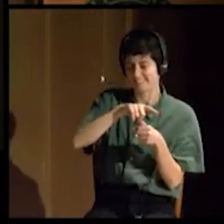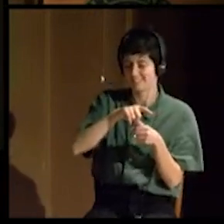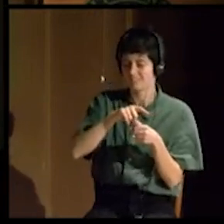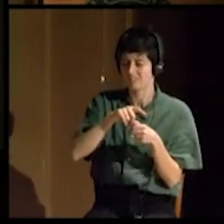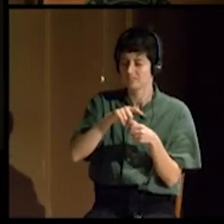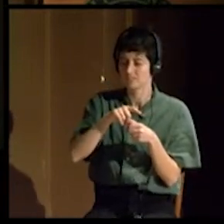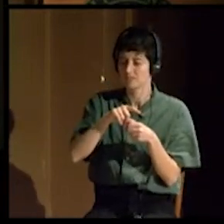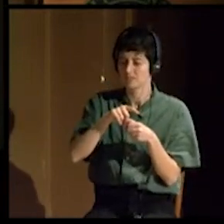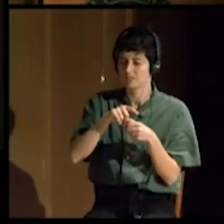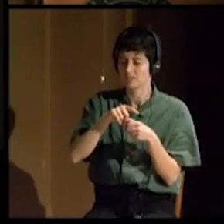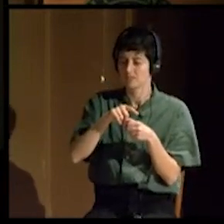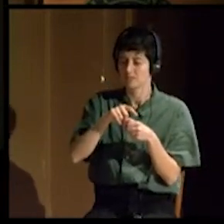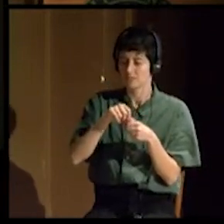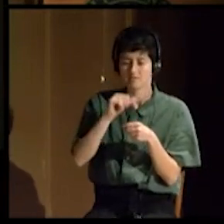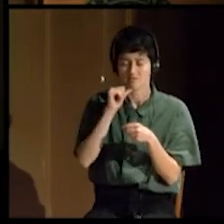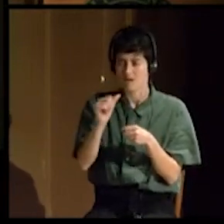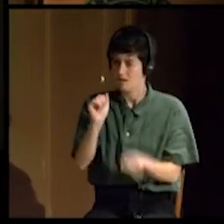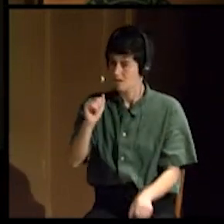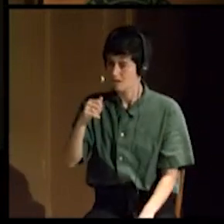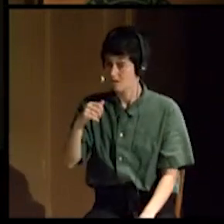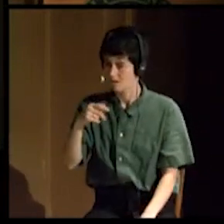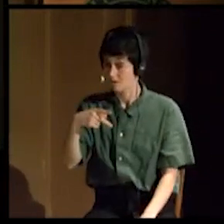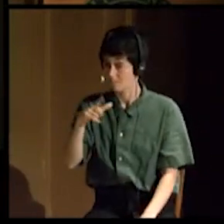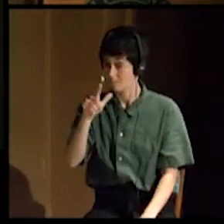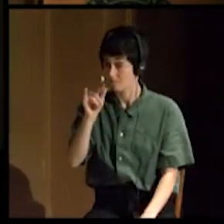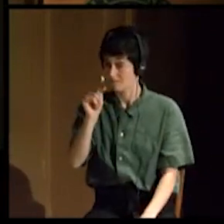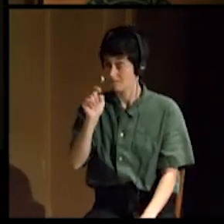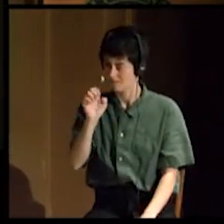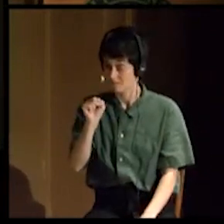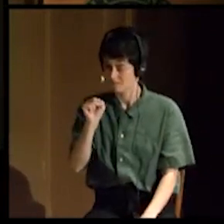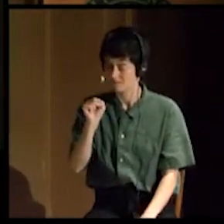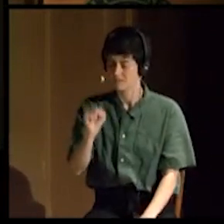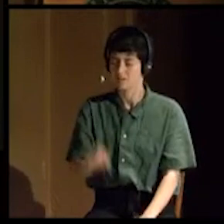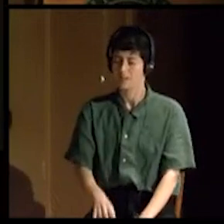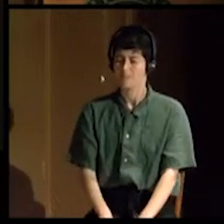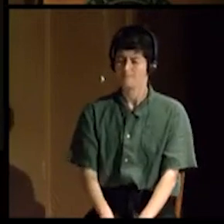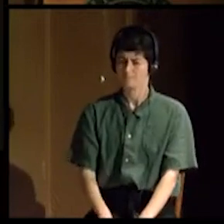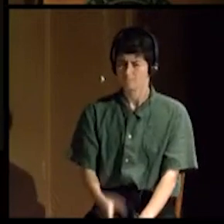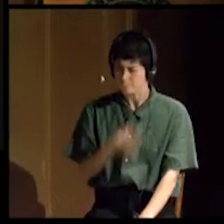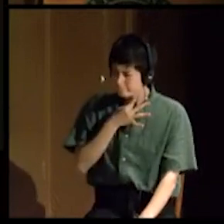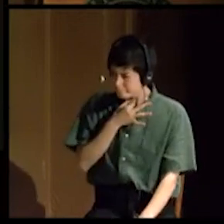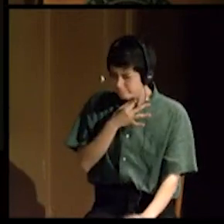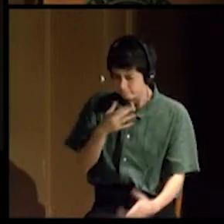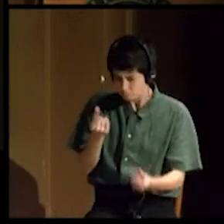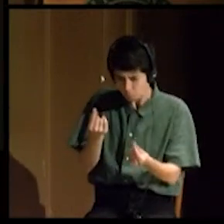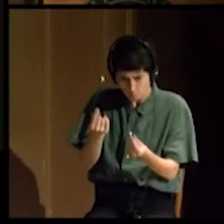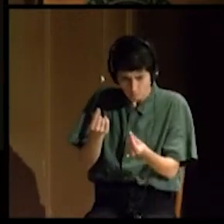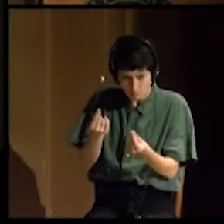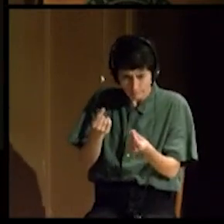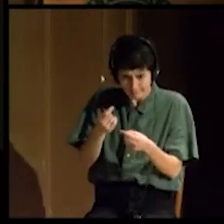So we wanted to figure out what that was. In order to as, as a geologist and someone that looks at rocks, we kind